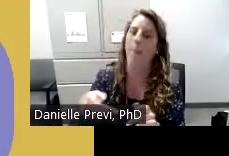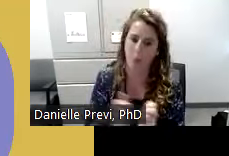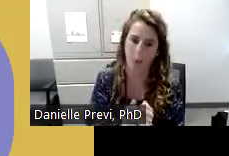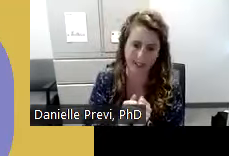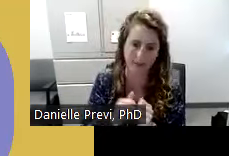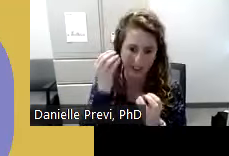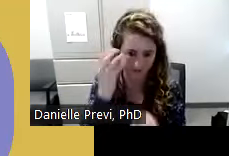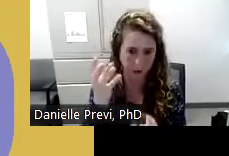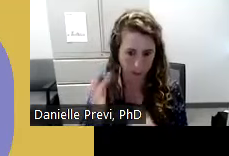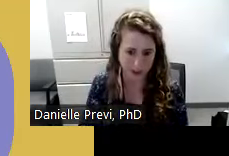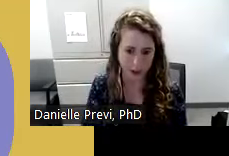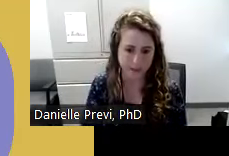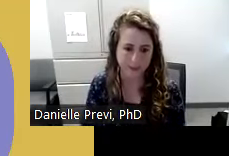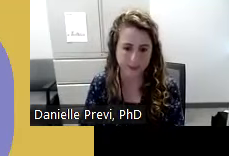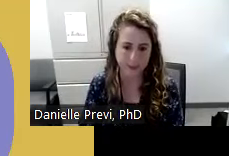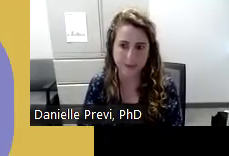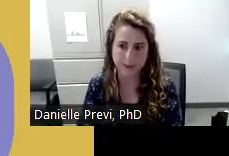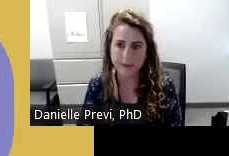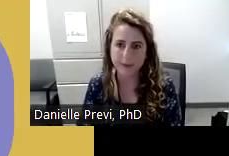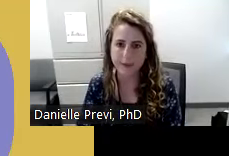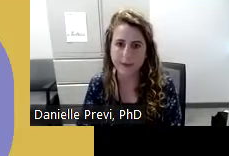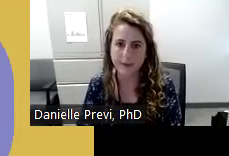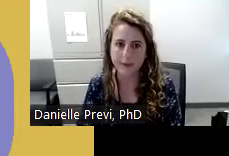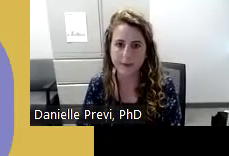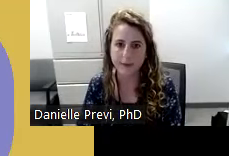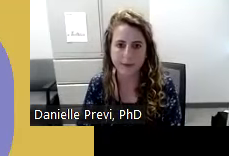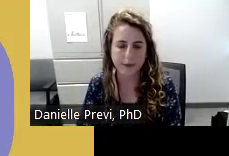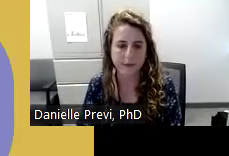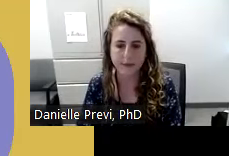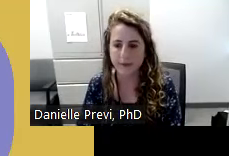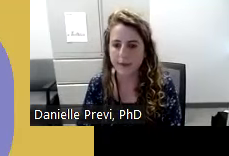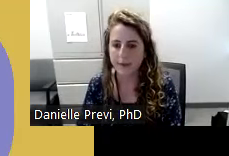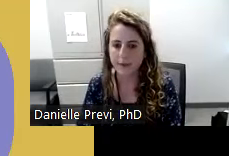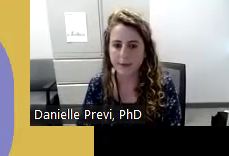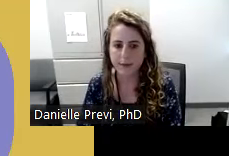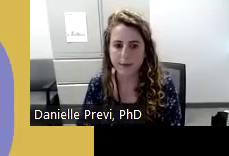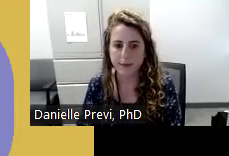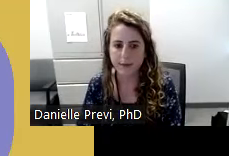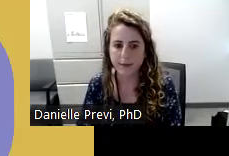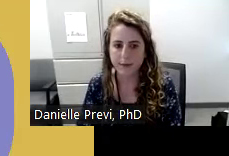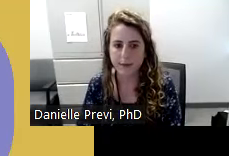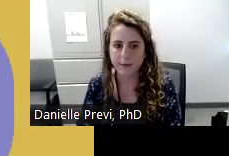to keep abreast of all the changes and all the new information that's coming out in the field.